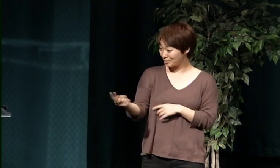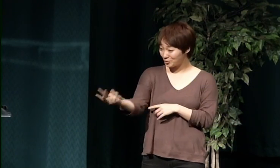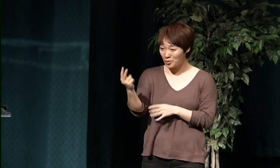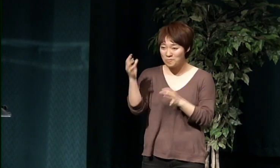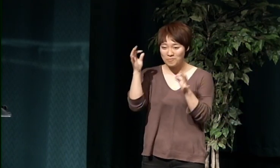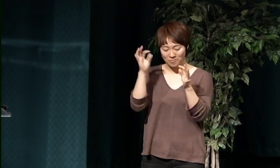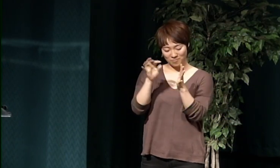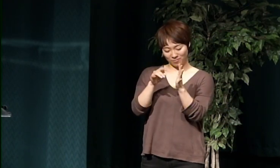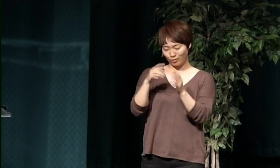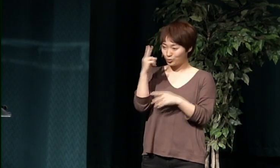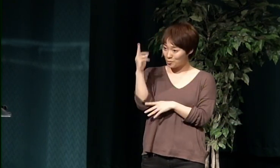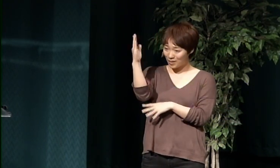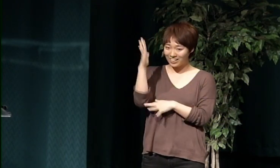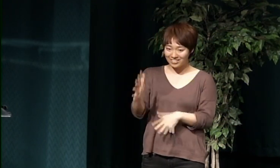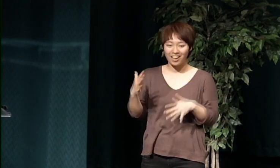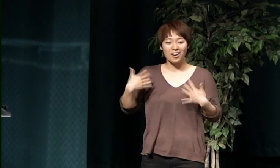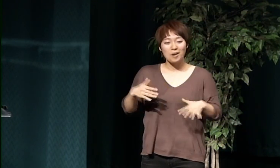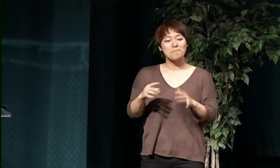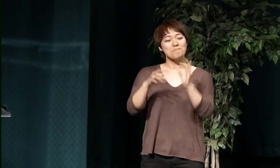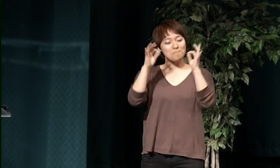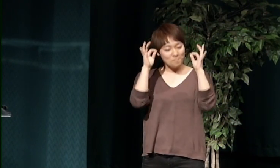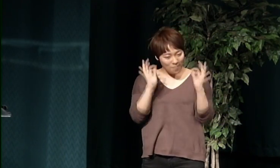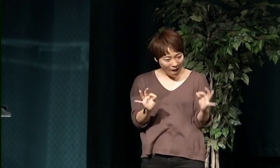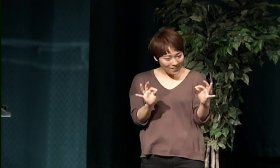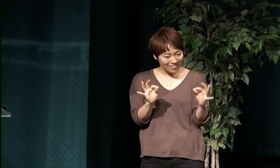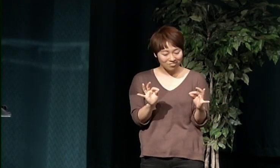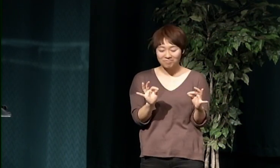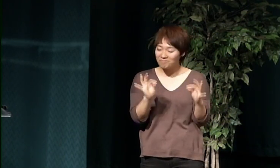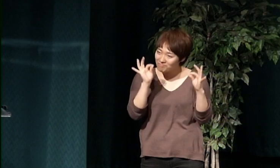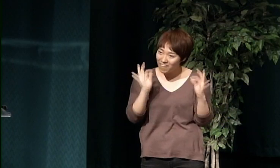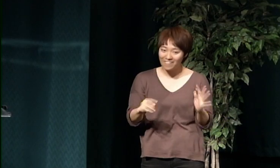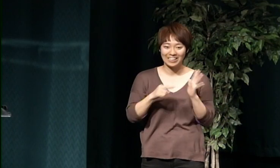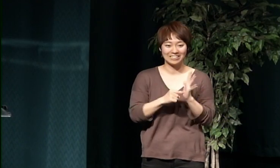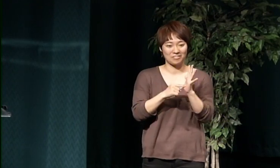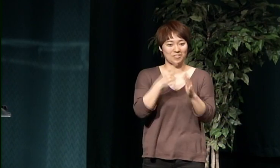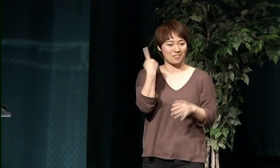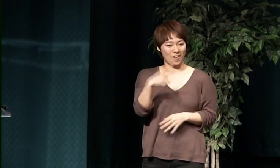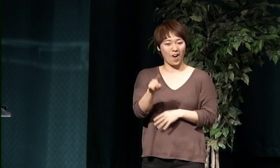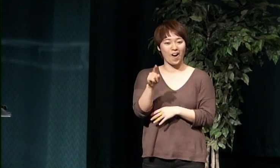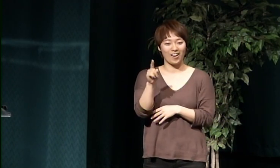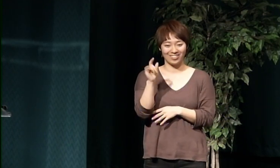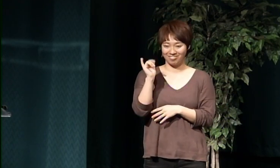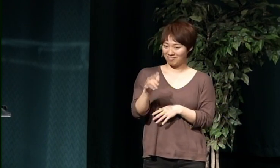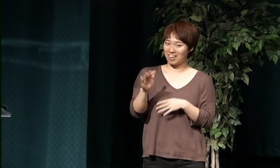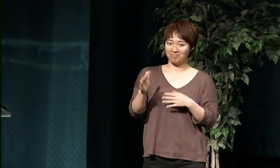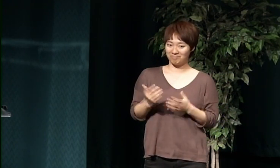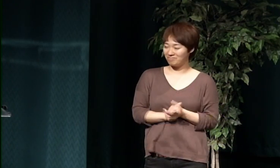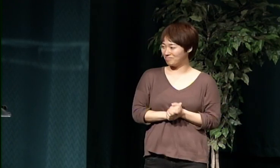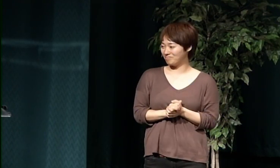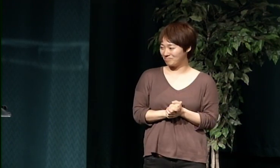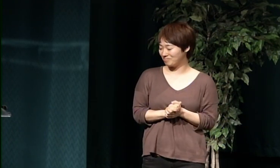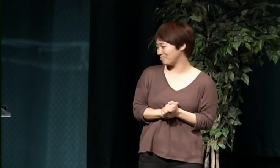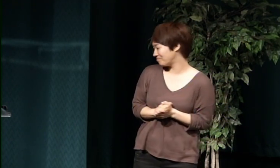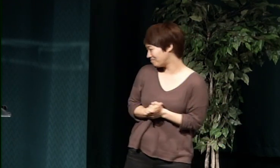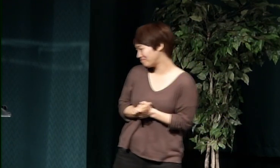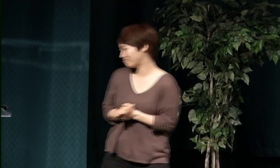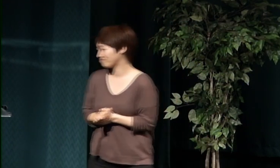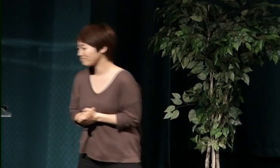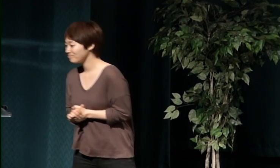all over the globe. It's a perfect ending to have these two speakers